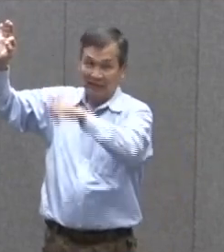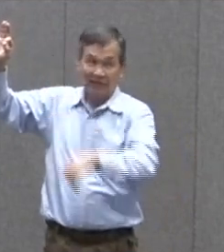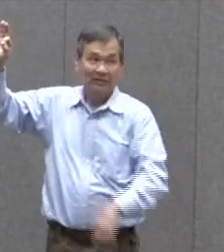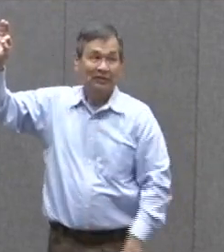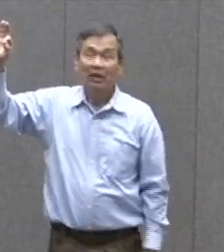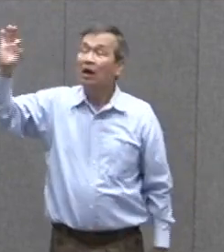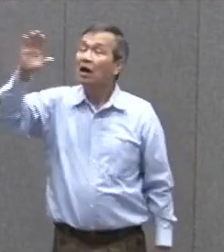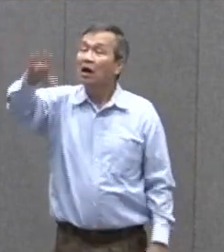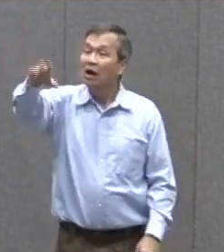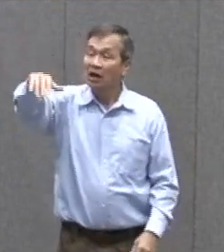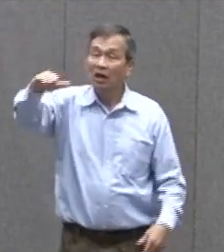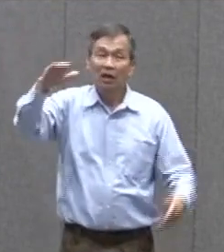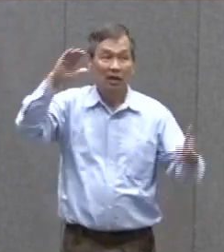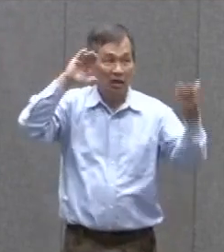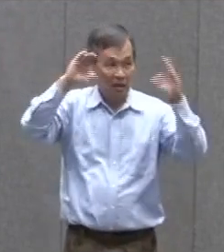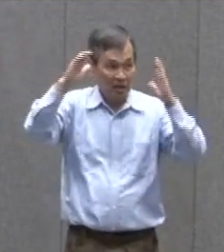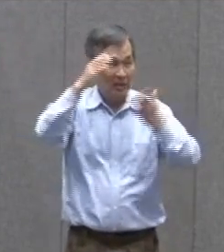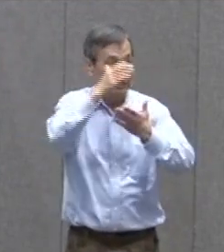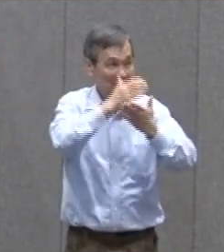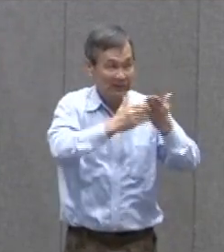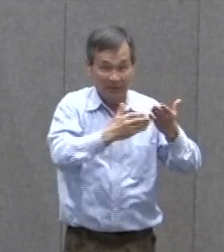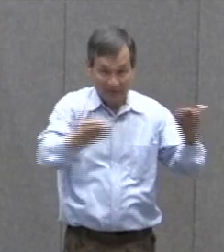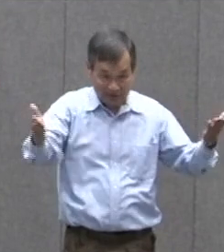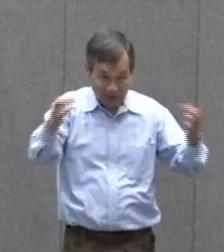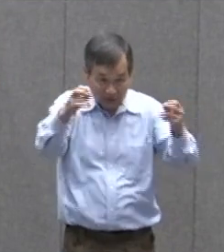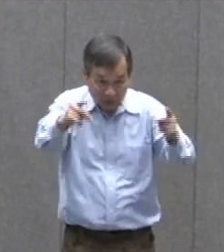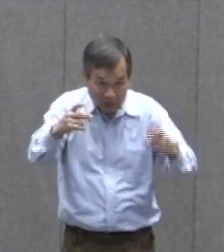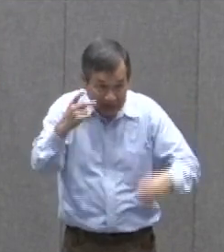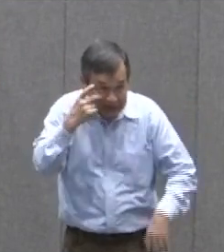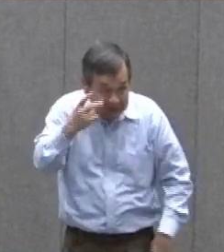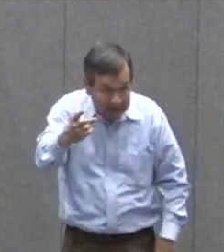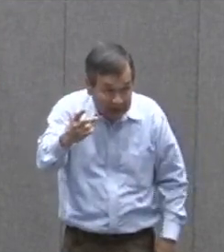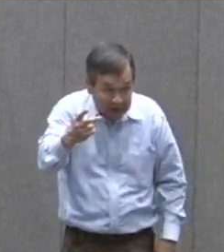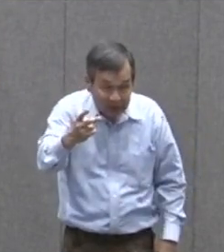So let's compare some things and see if it's a nine or not.